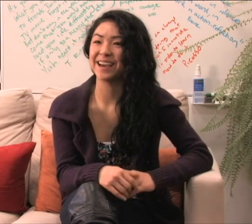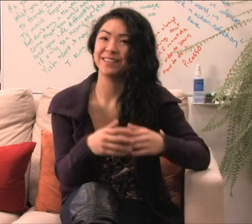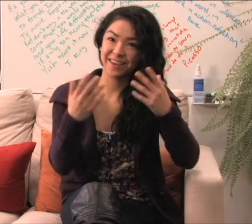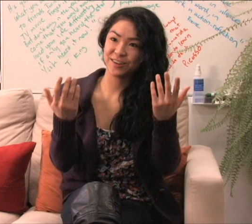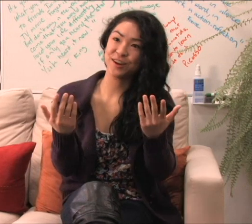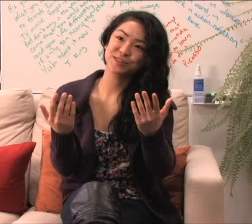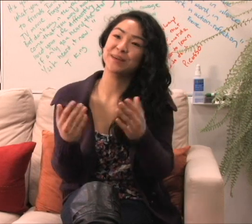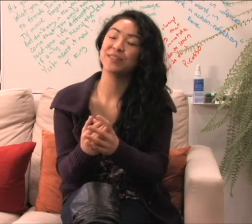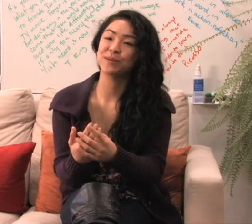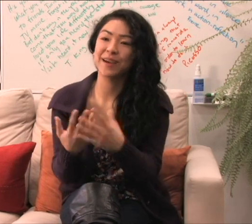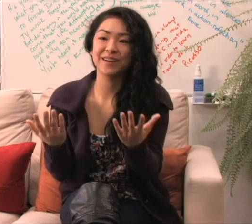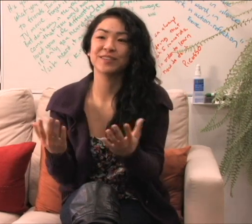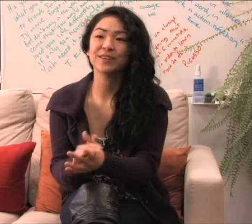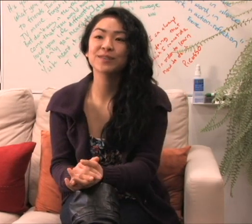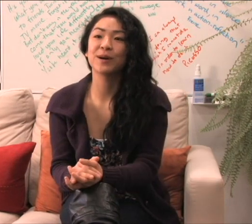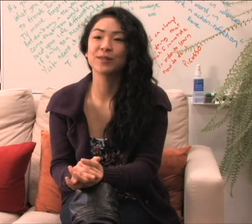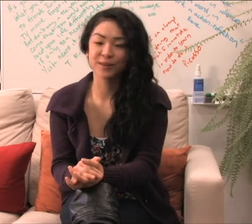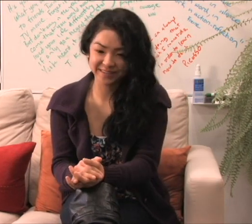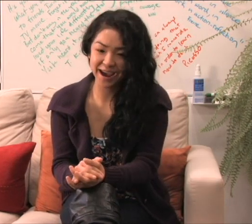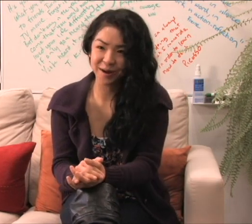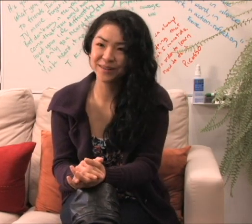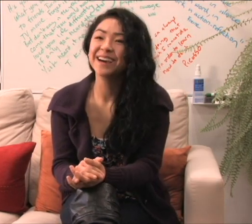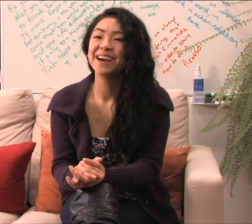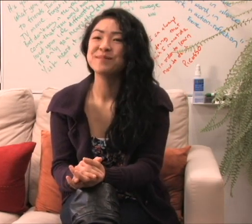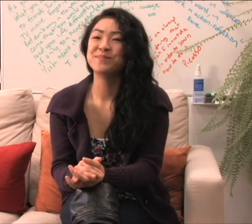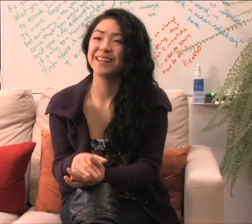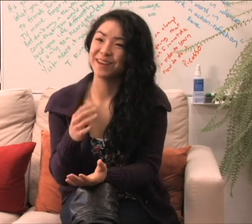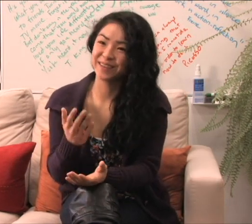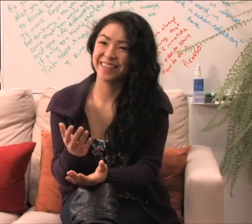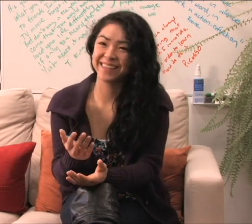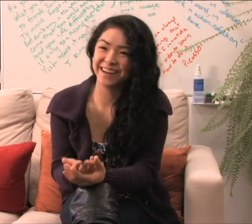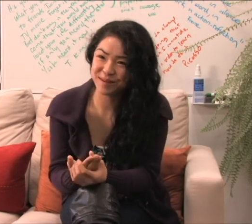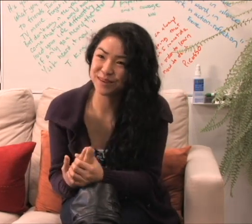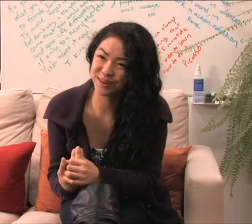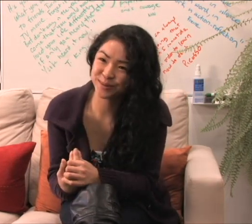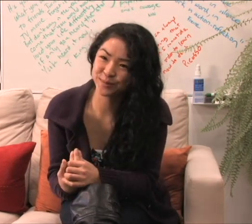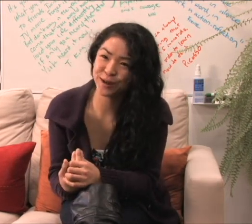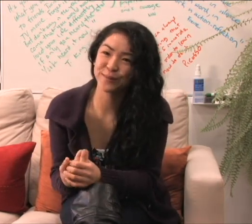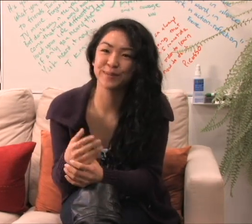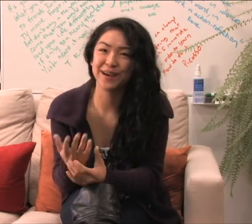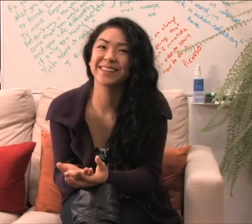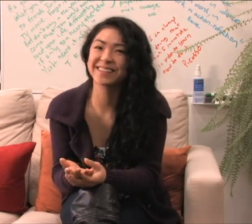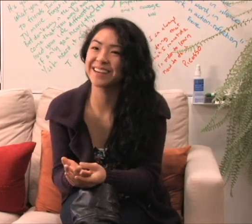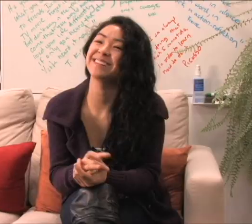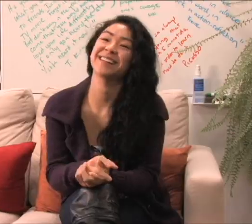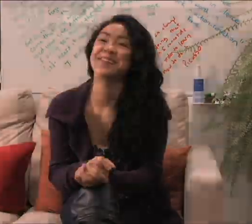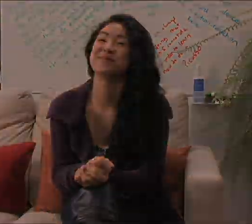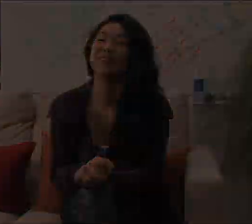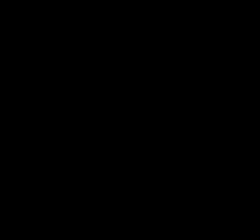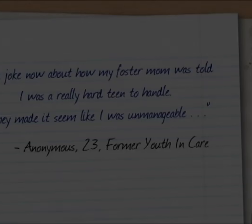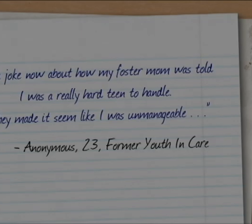and they talked to me and they're my elders I would look down, but they would think that I'm being disrespectful, I'm not listening to them.